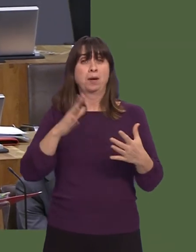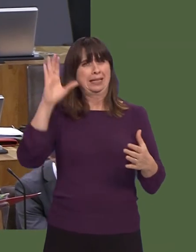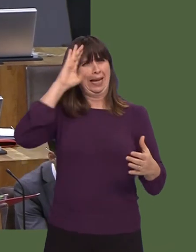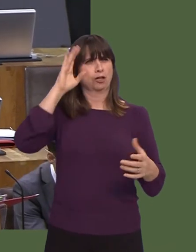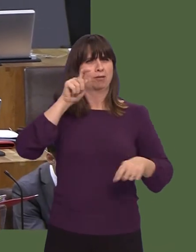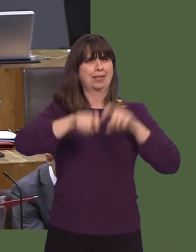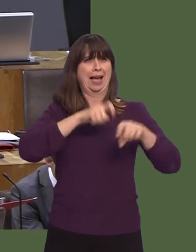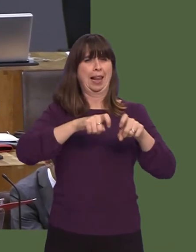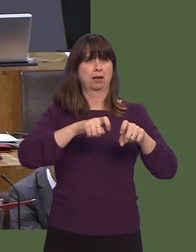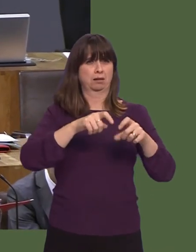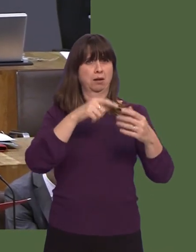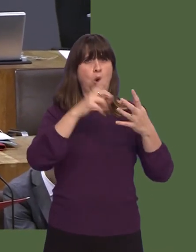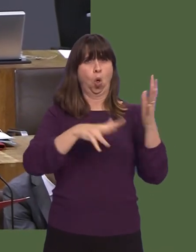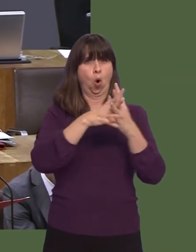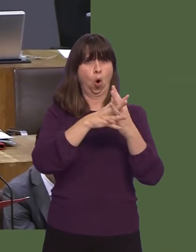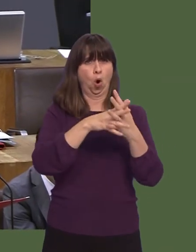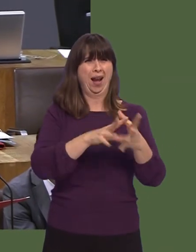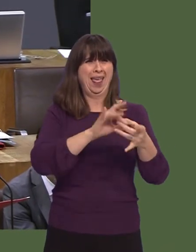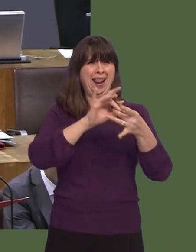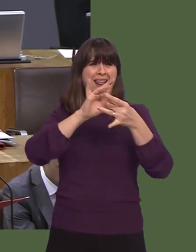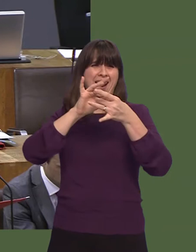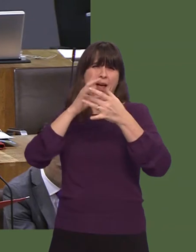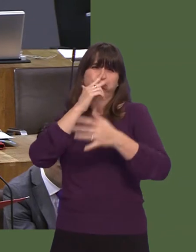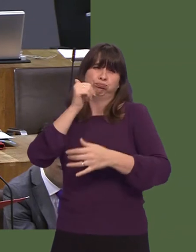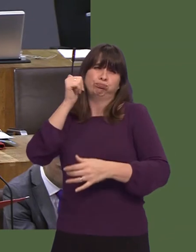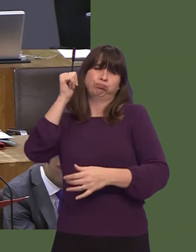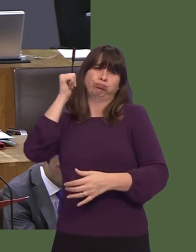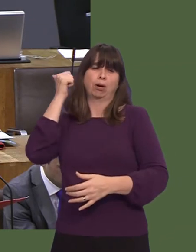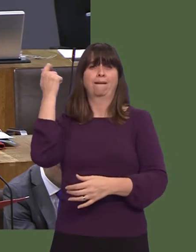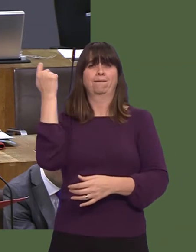driving of horses and carts in Victorian times, which has not been updated, although a prosecution